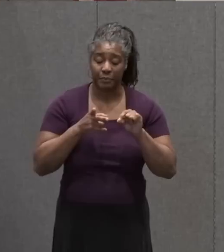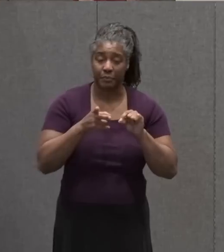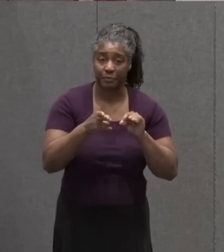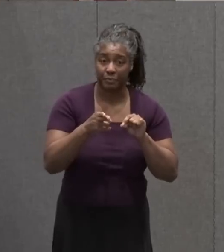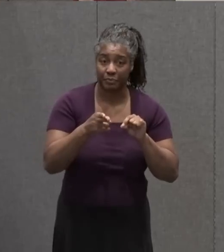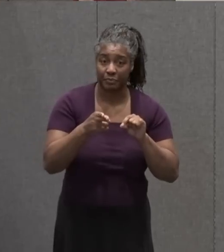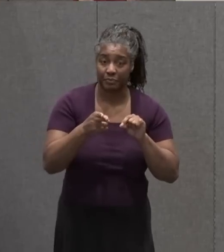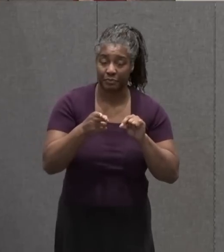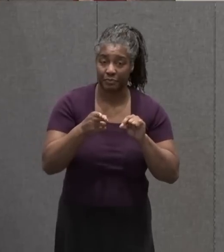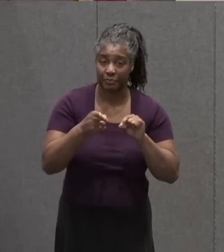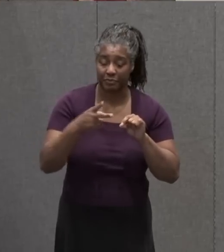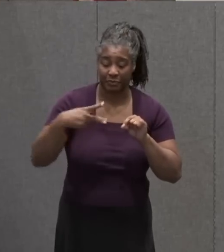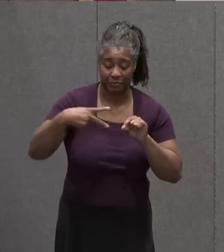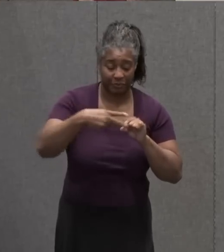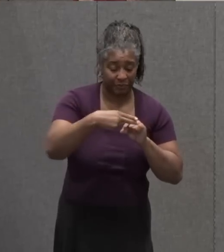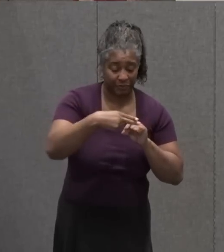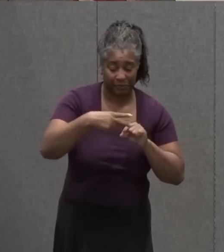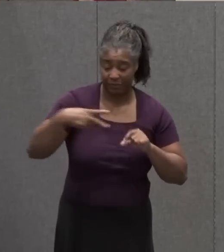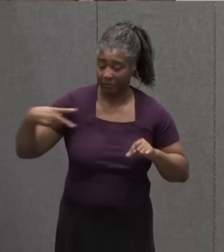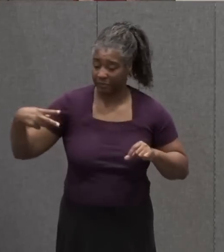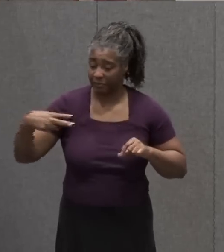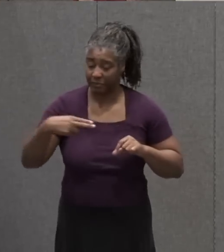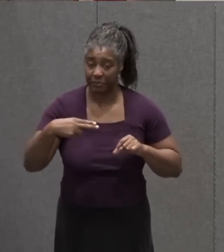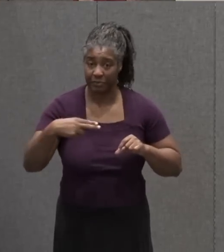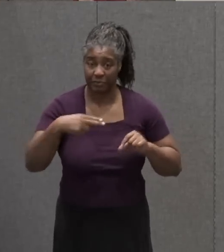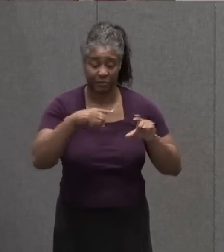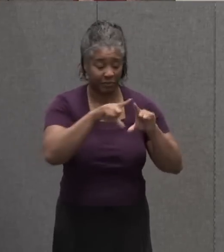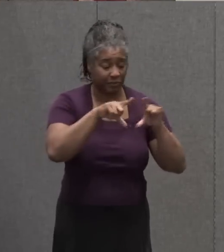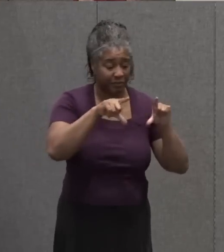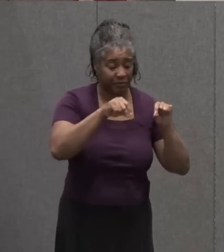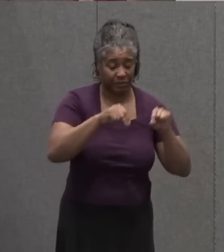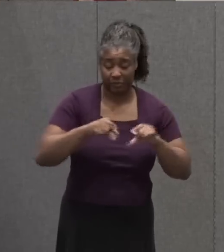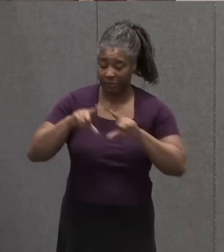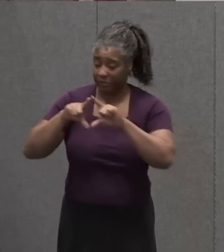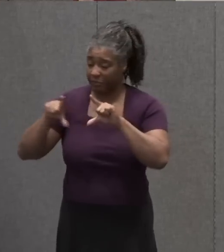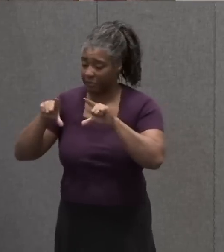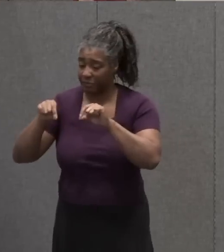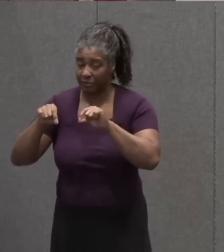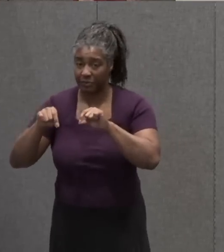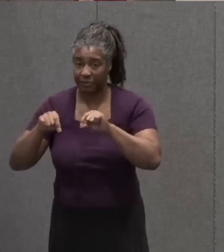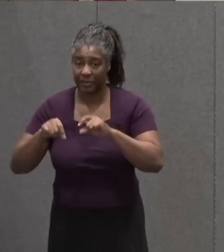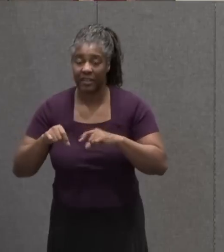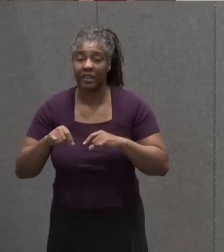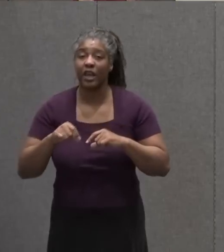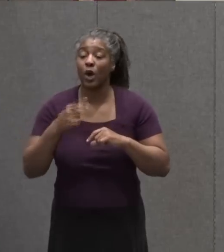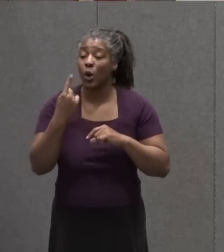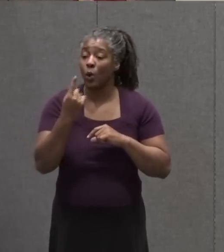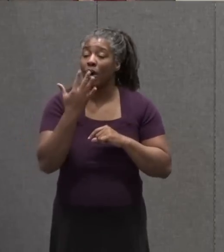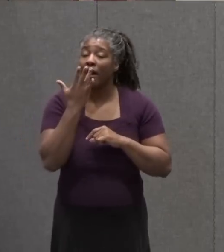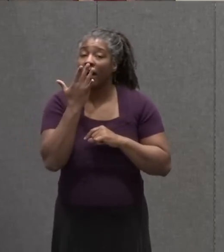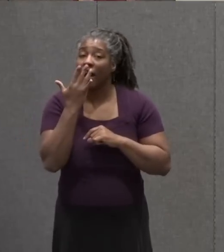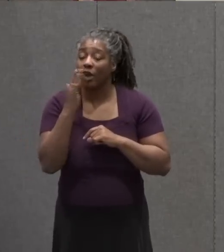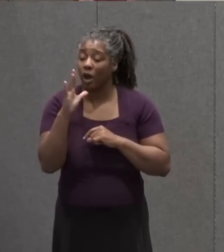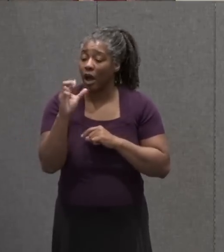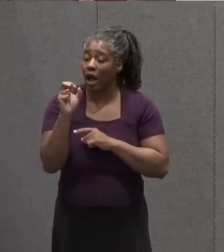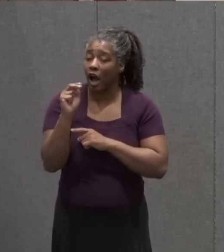And using one color for consonants for example, blue, I wrote one